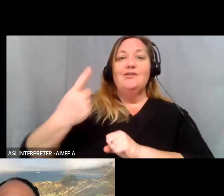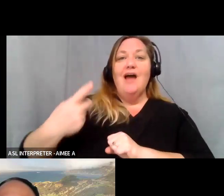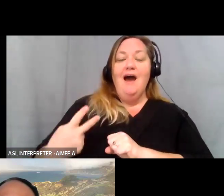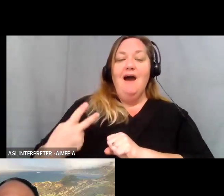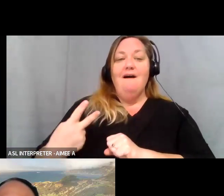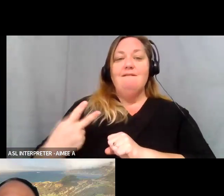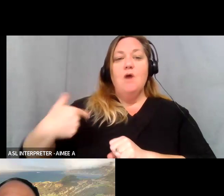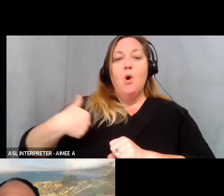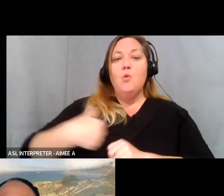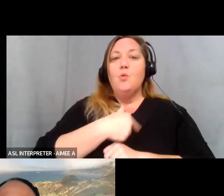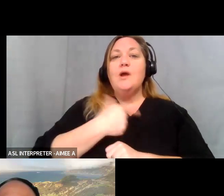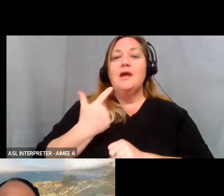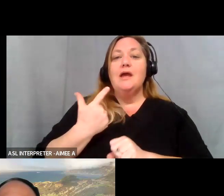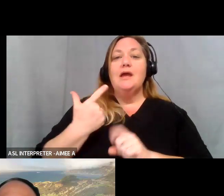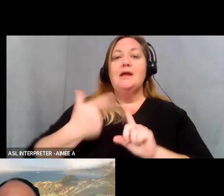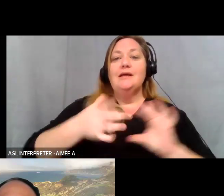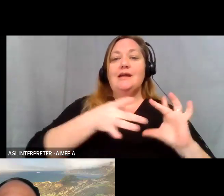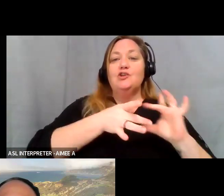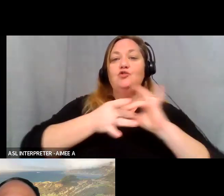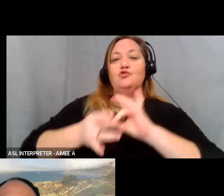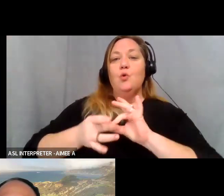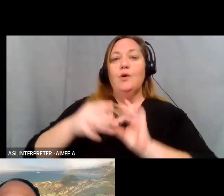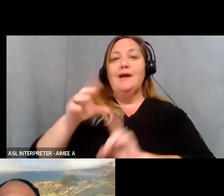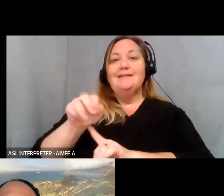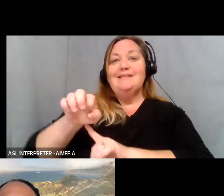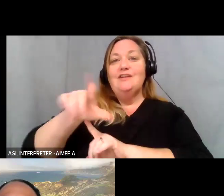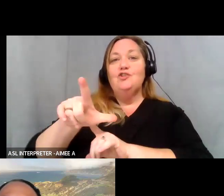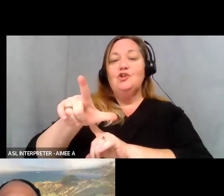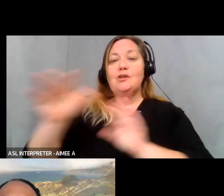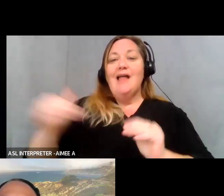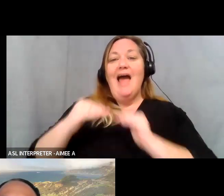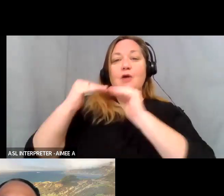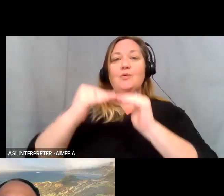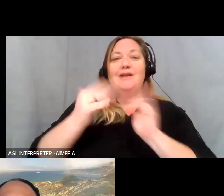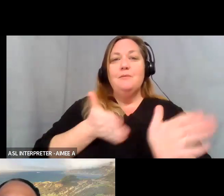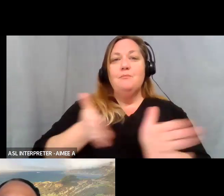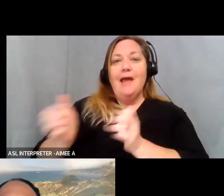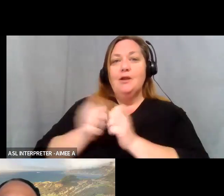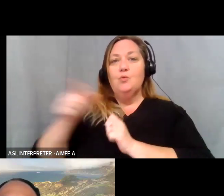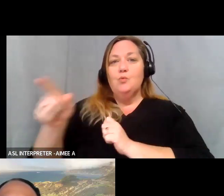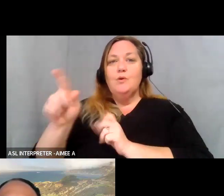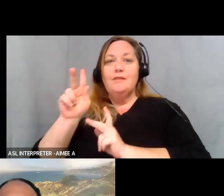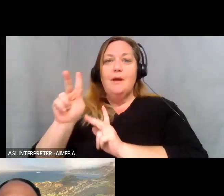we did joint digital equity, and be, you know, planning with the Public Utilities Commission.